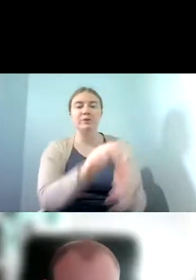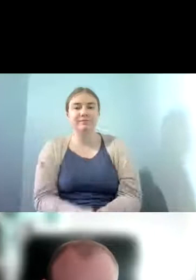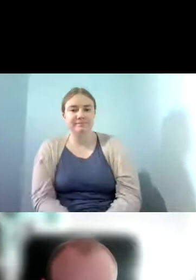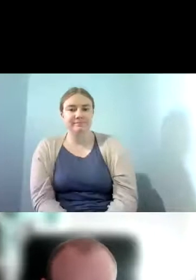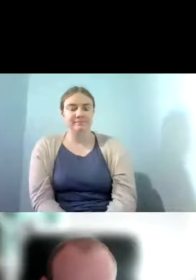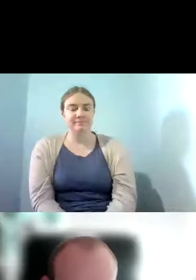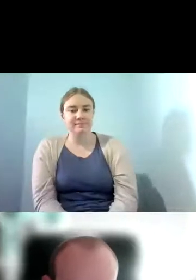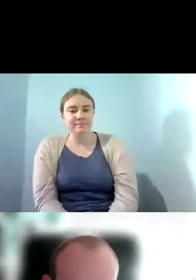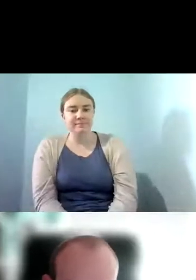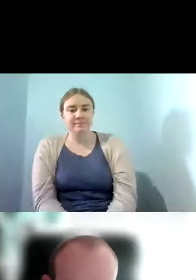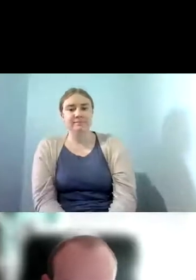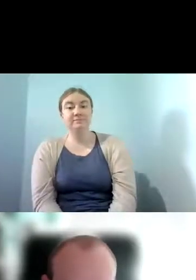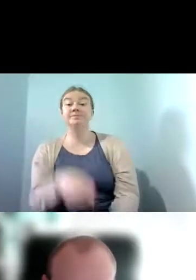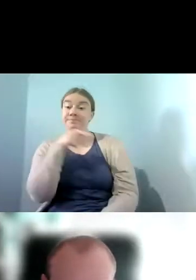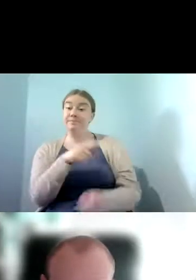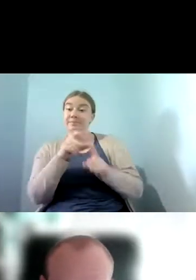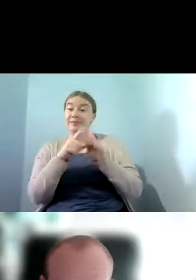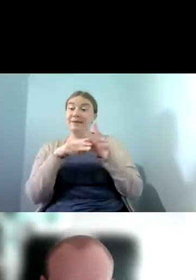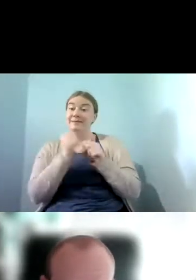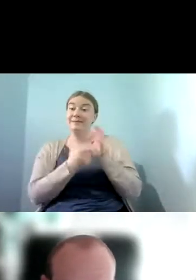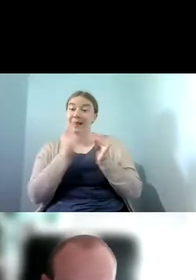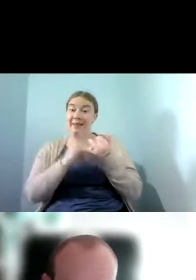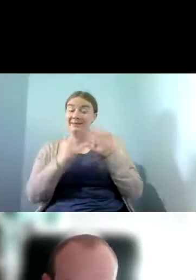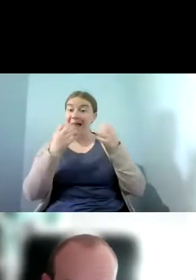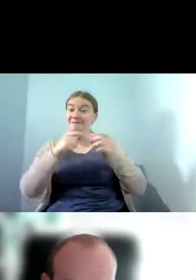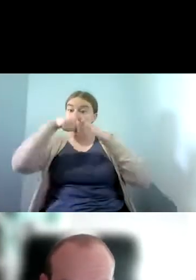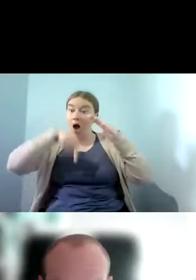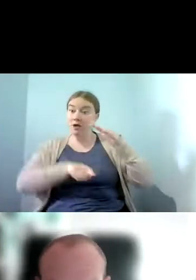the diglis fish pass there is an underwater viewing gallery and window that will be used